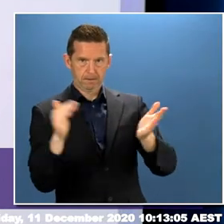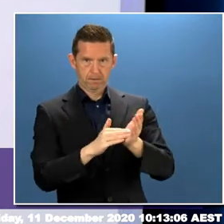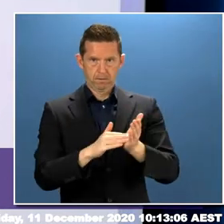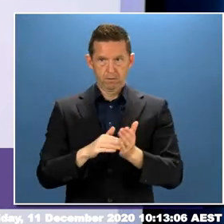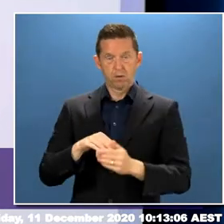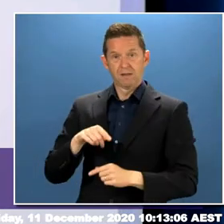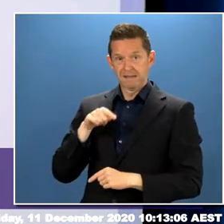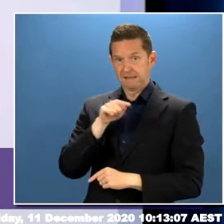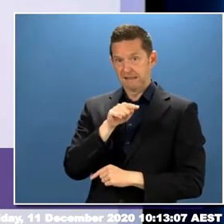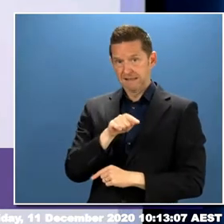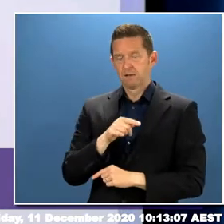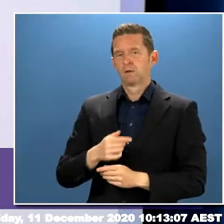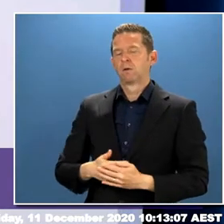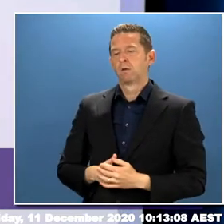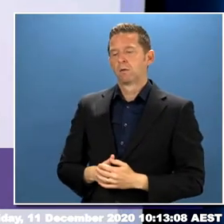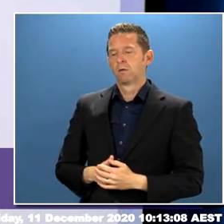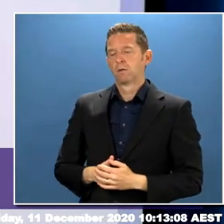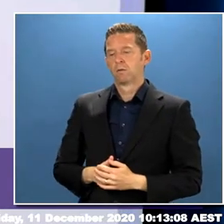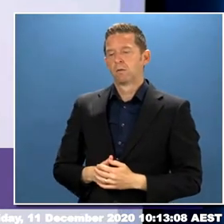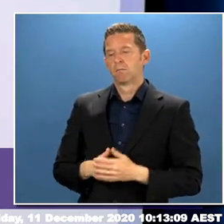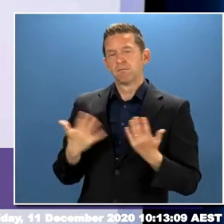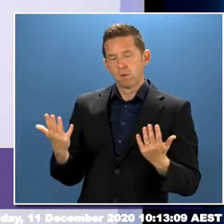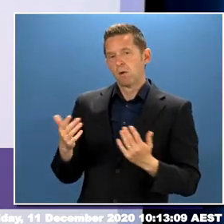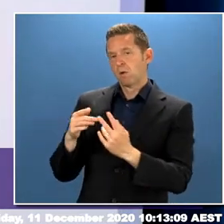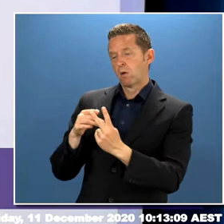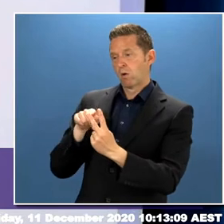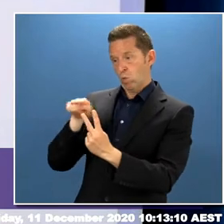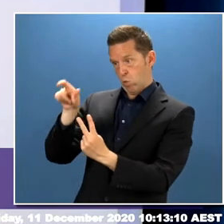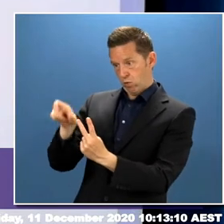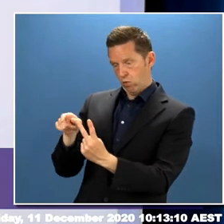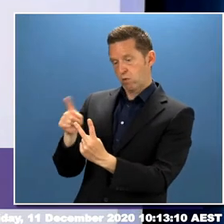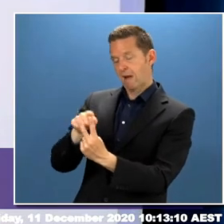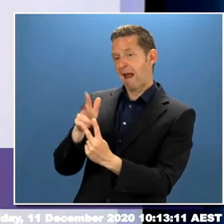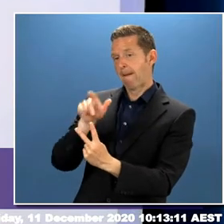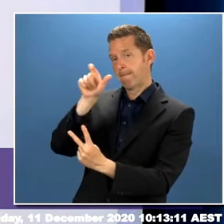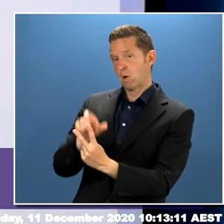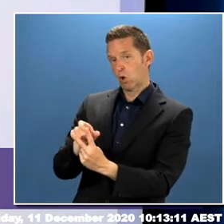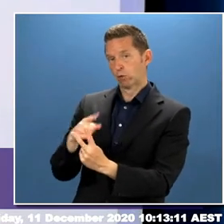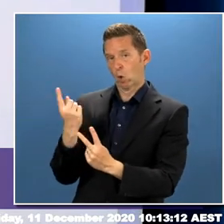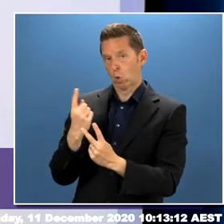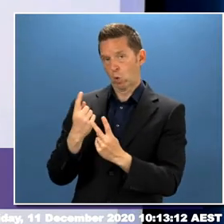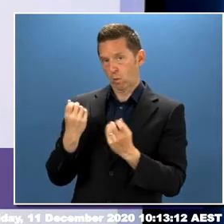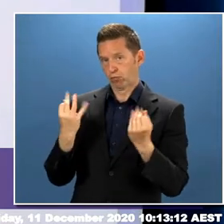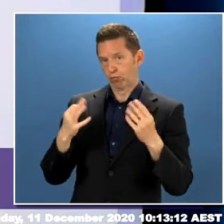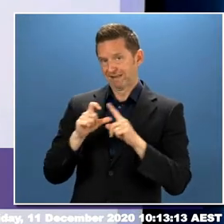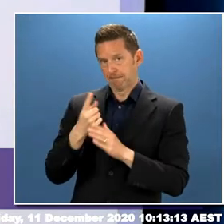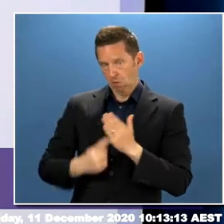Yet another candidate is competing for that job also has to get to the first floor for that interview.